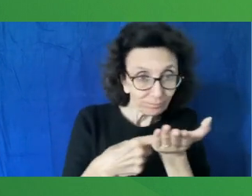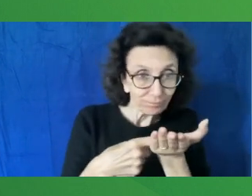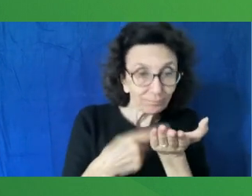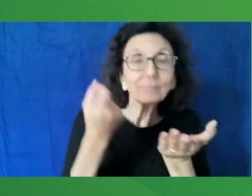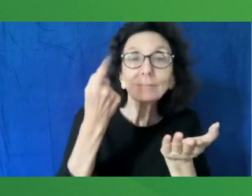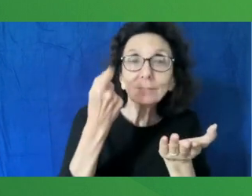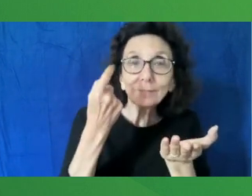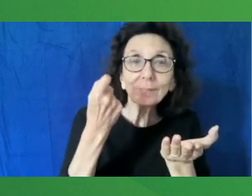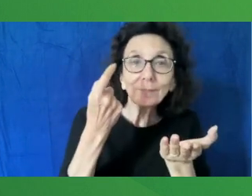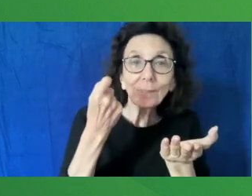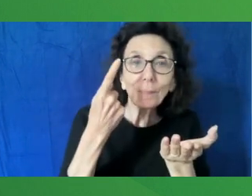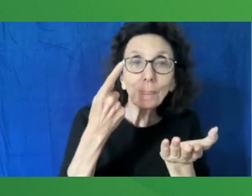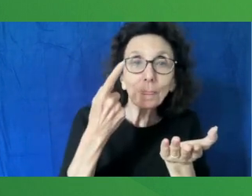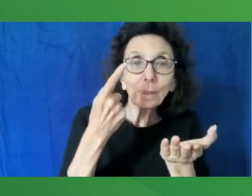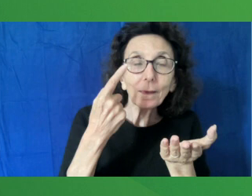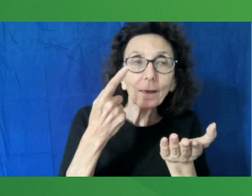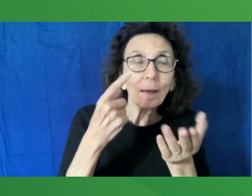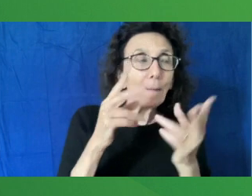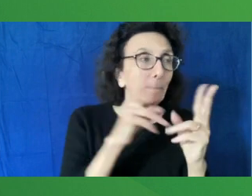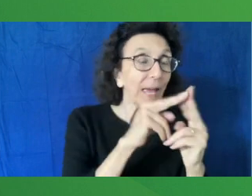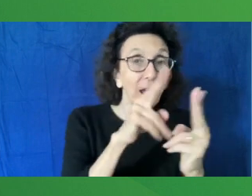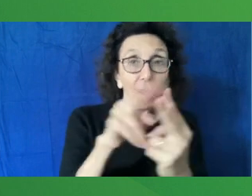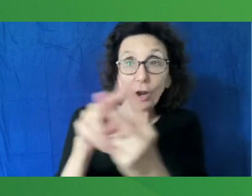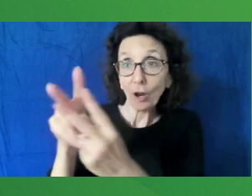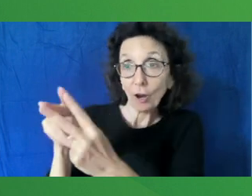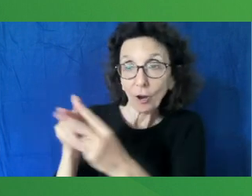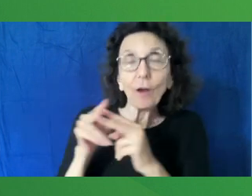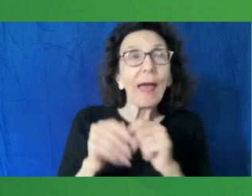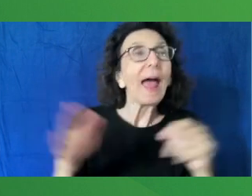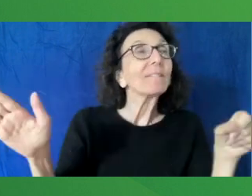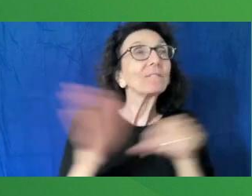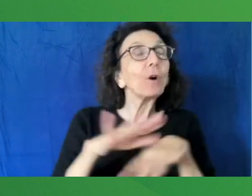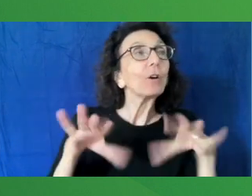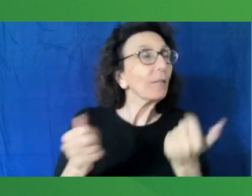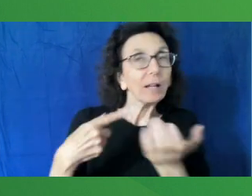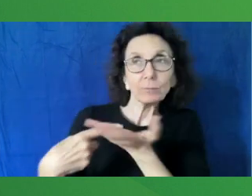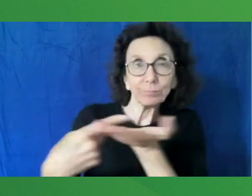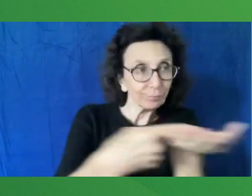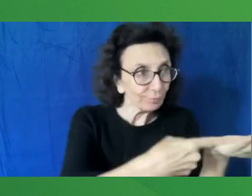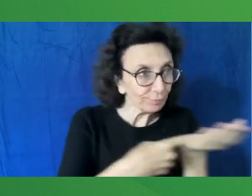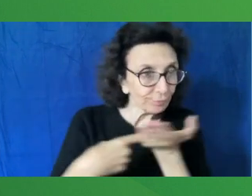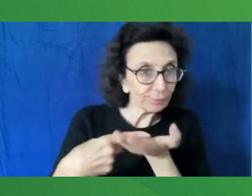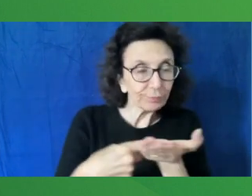at the pair level and at the whole class level where they can put together the ideas that